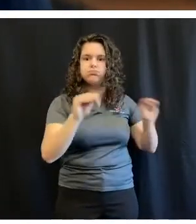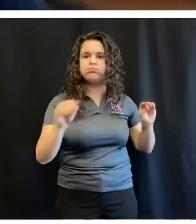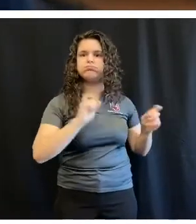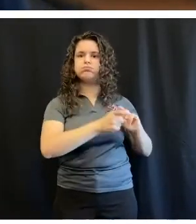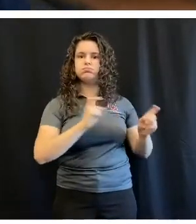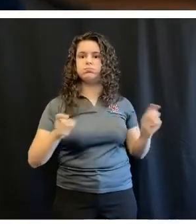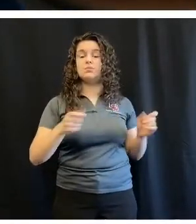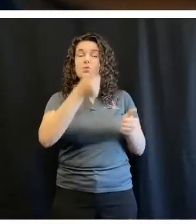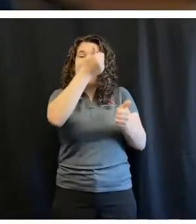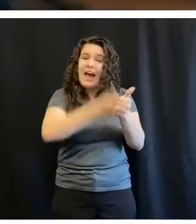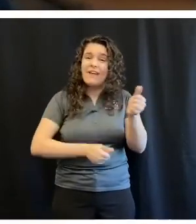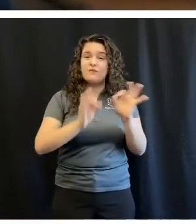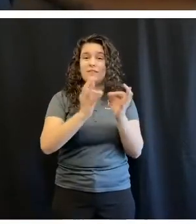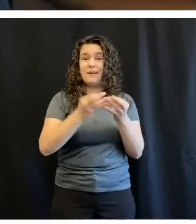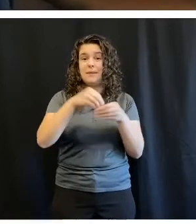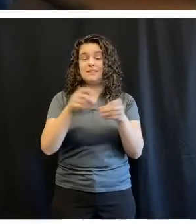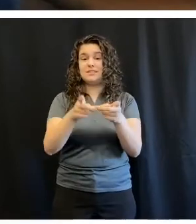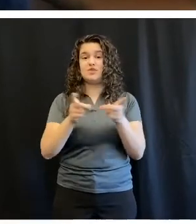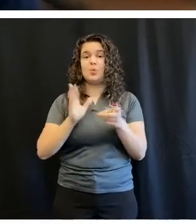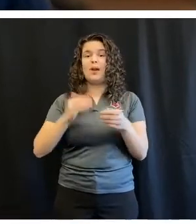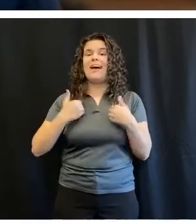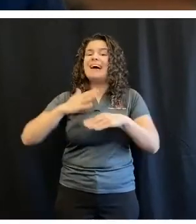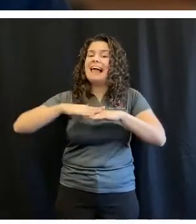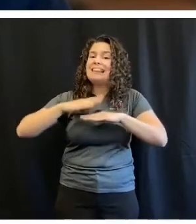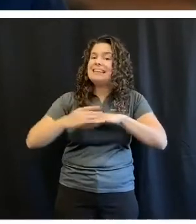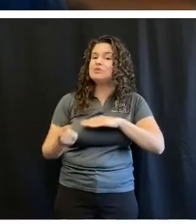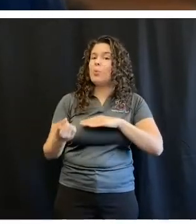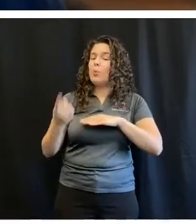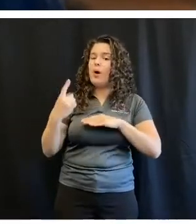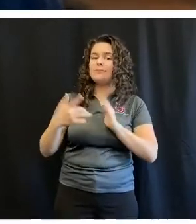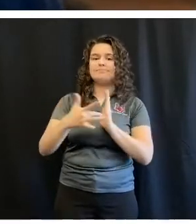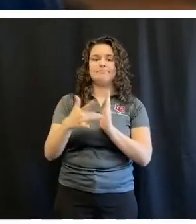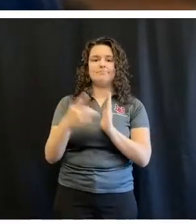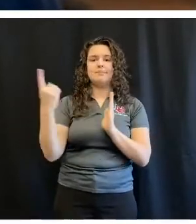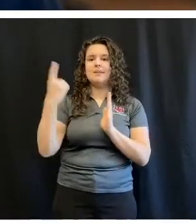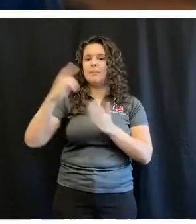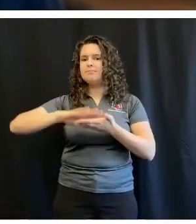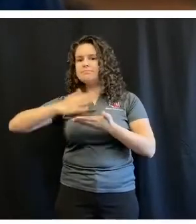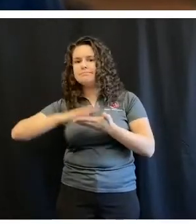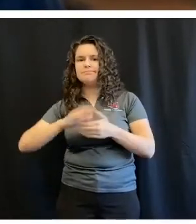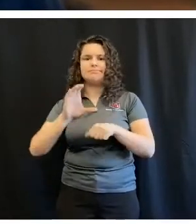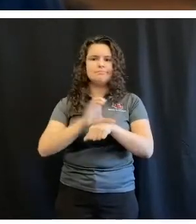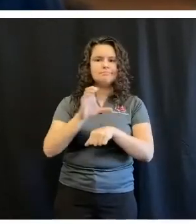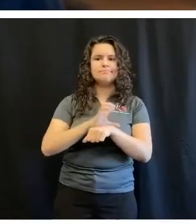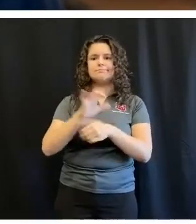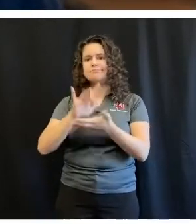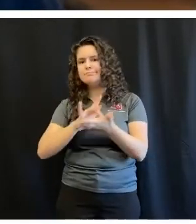would have at least one device to be able to connect into the, to be able to connect into the online